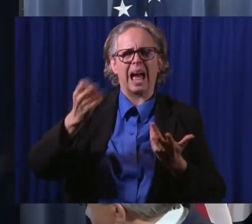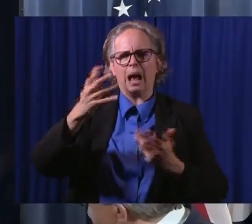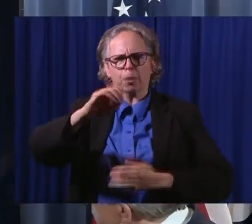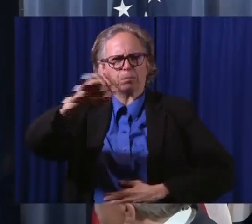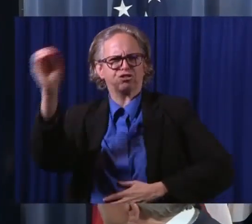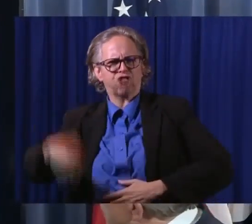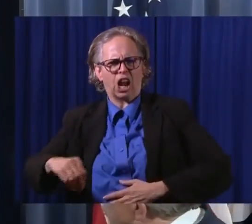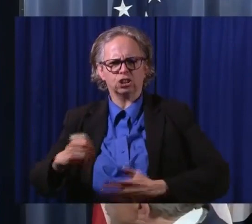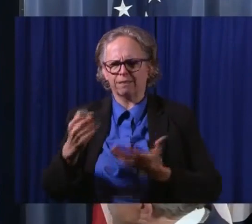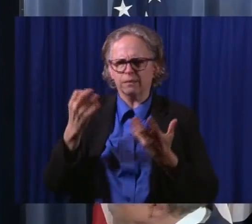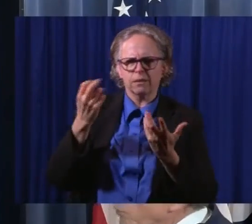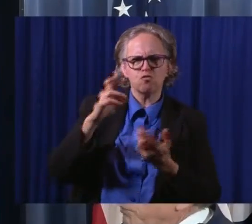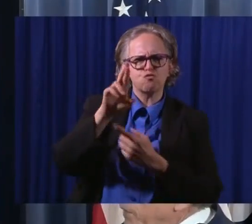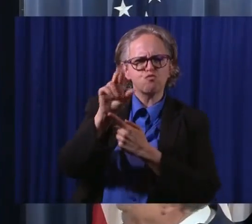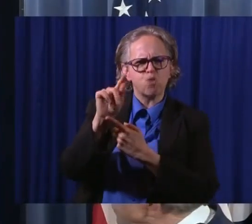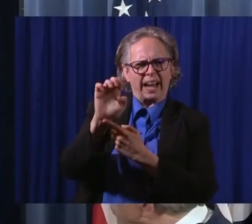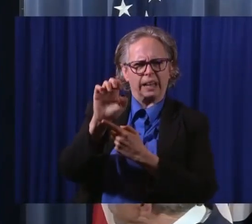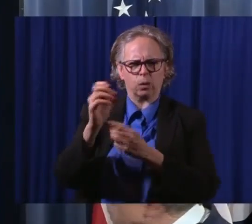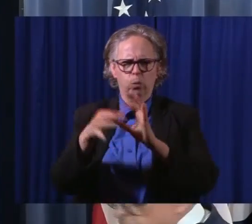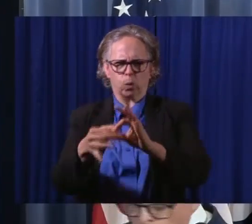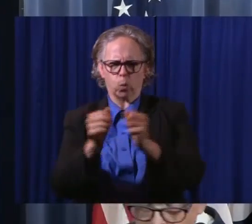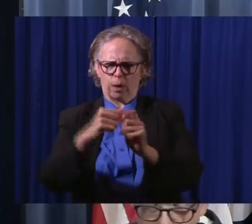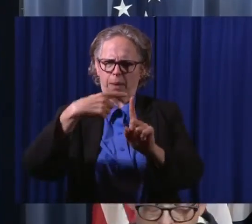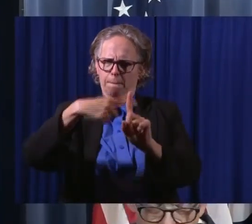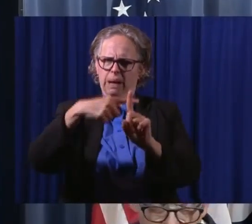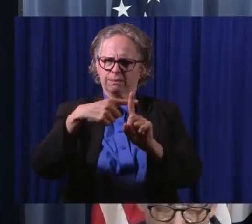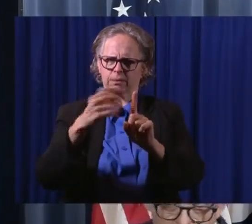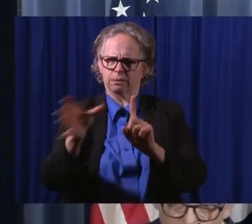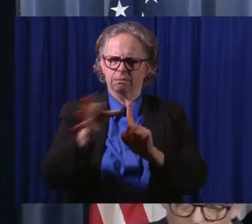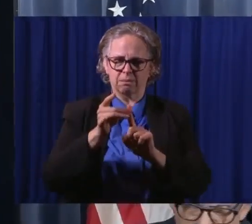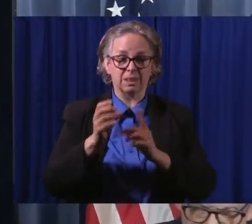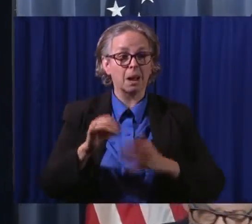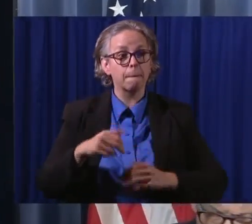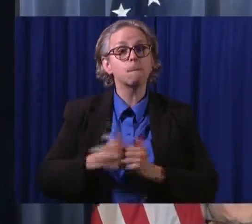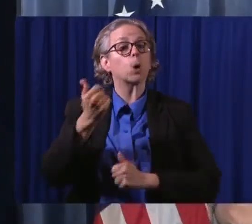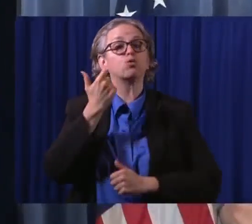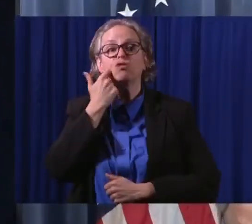THIS IS THE NUMBER OF TESTS AND IT ALSO SHOWS THE POSITIVITY